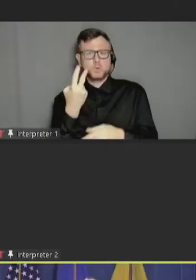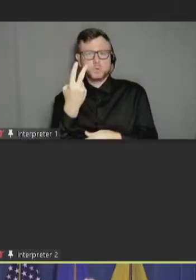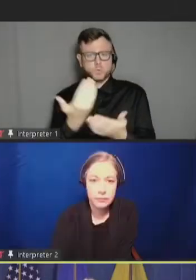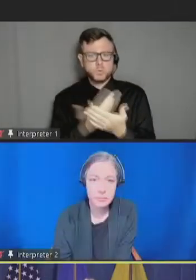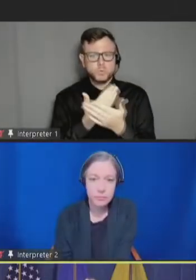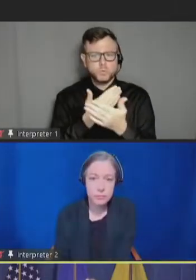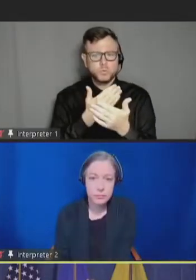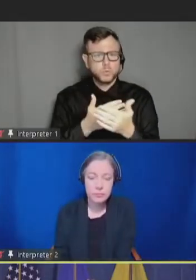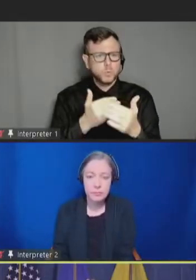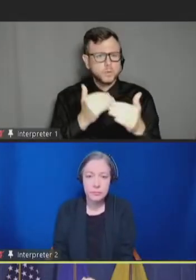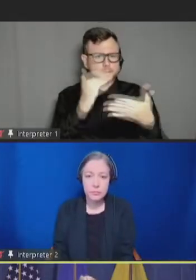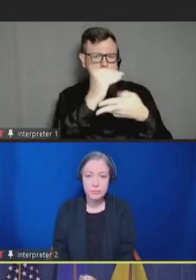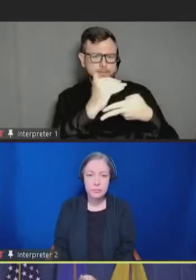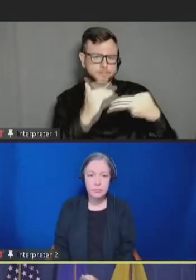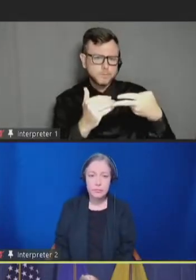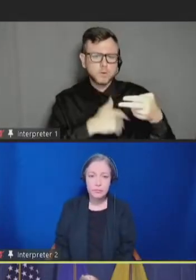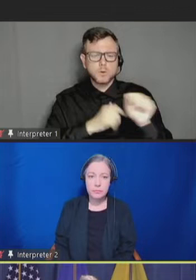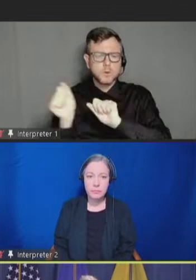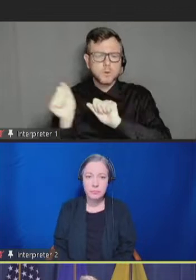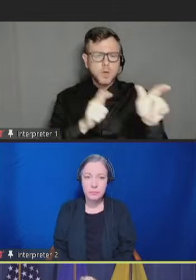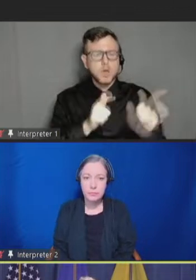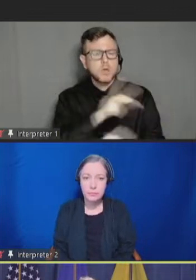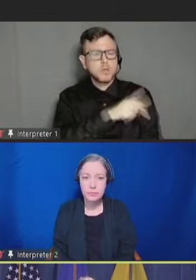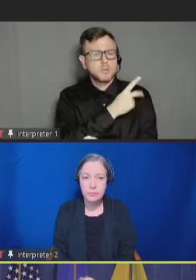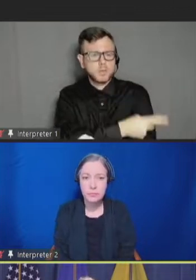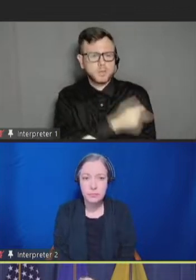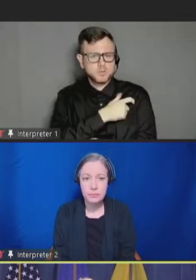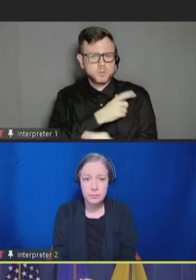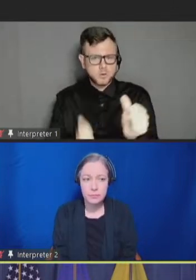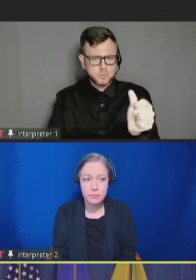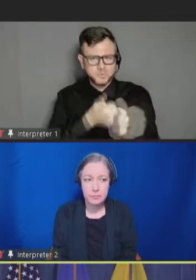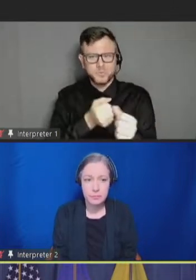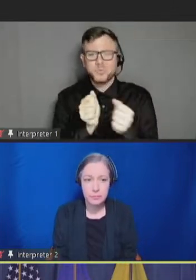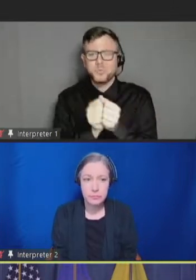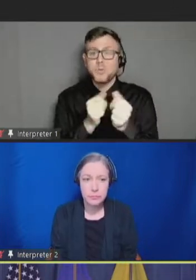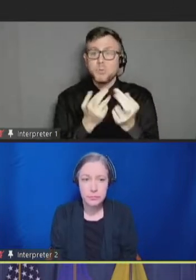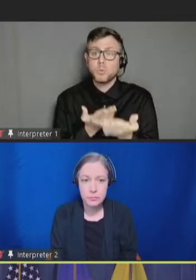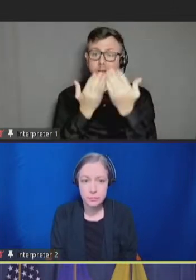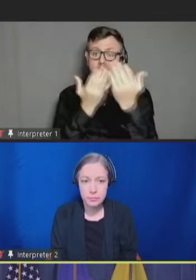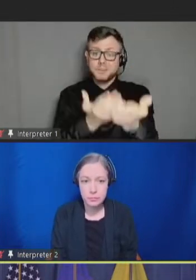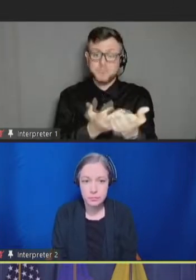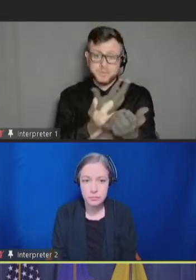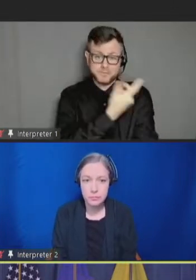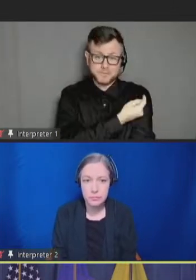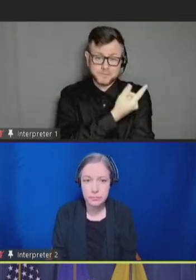ensure that all their patients are up to date with their recommended vaccines.